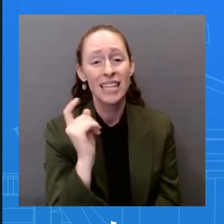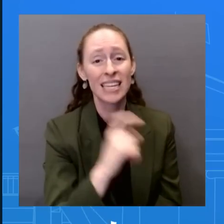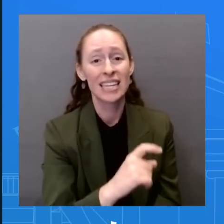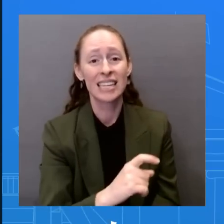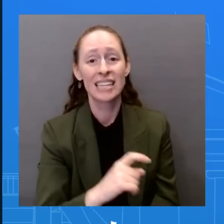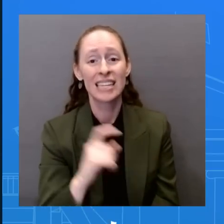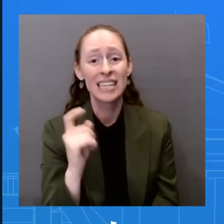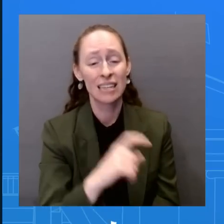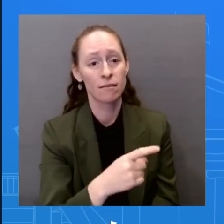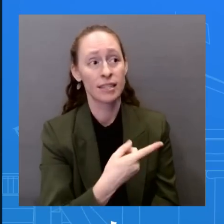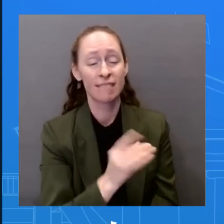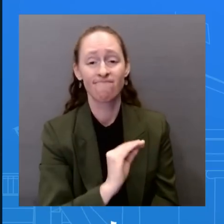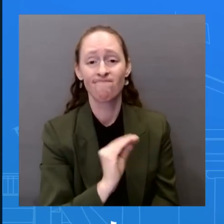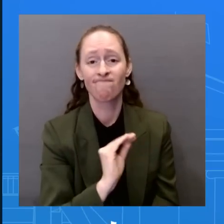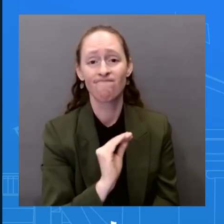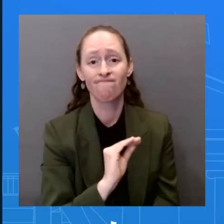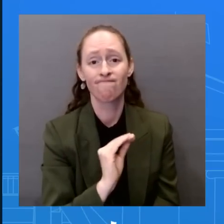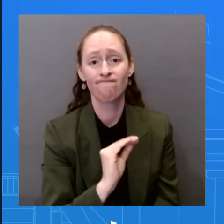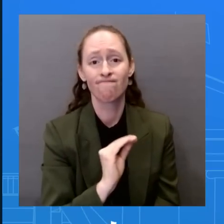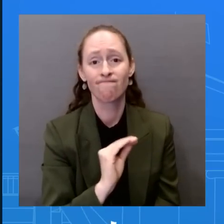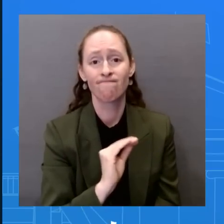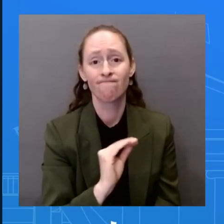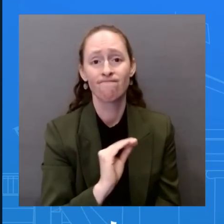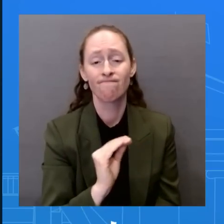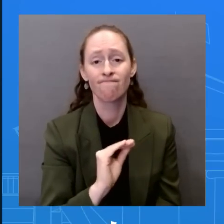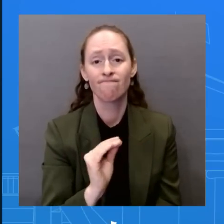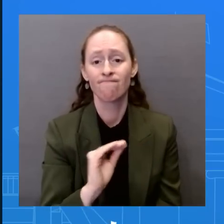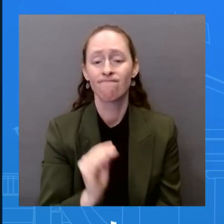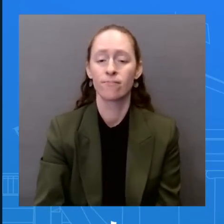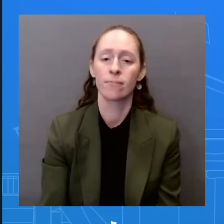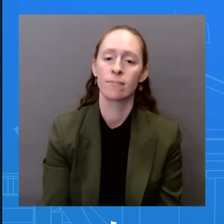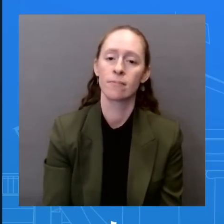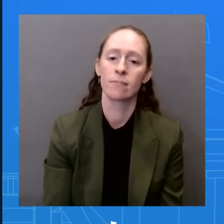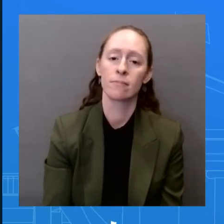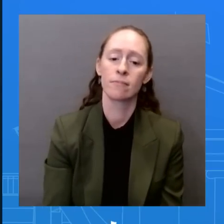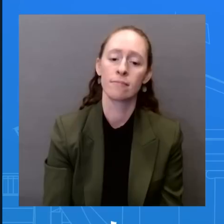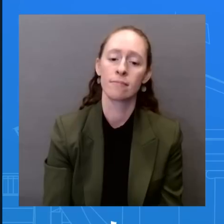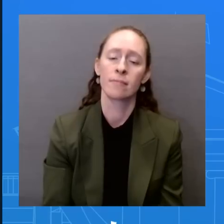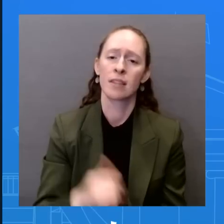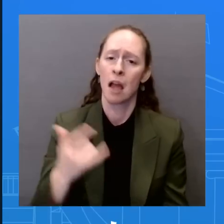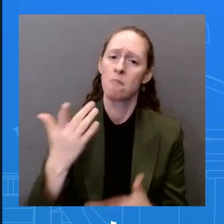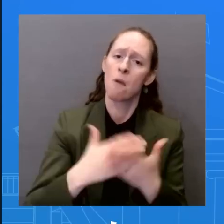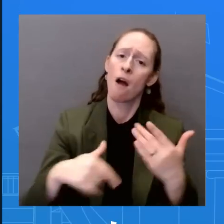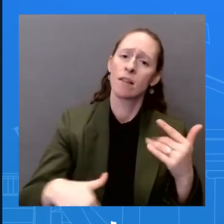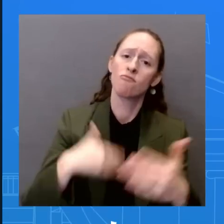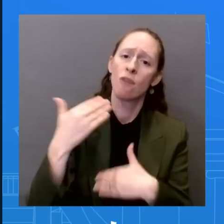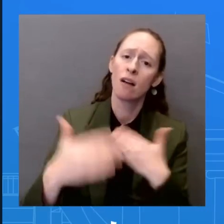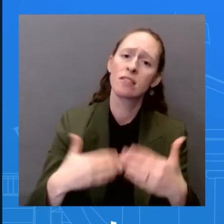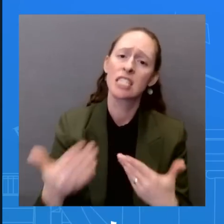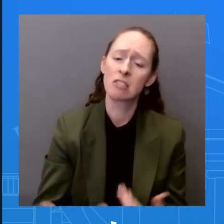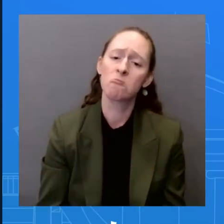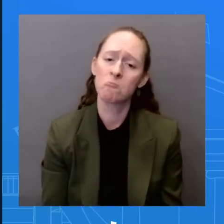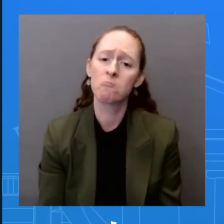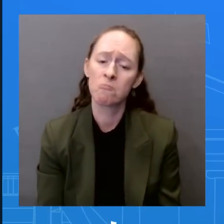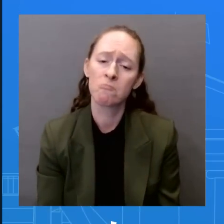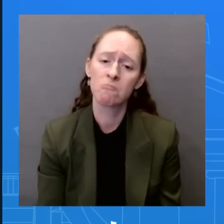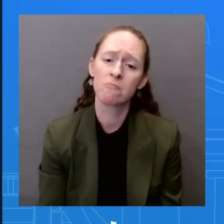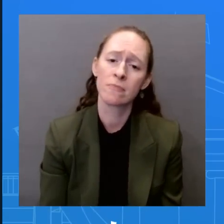We see this -- this is -- that is very doable. And, again, we're -- we're going to, you know,